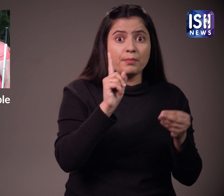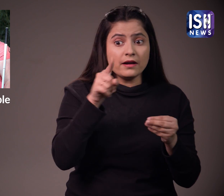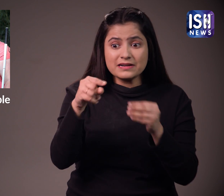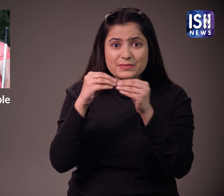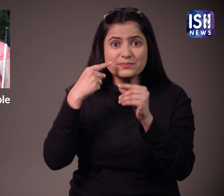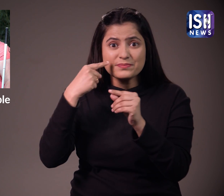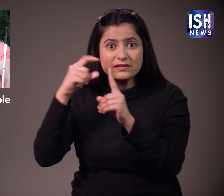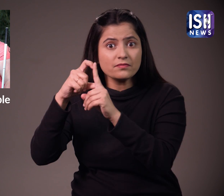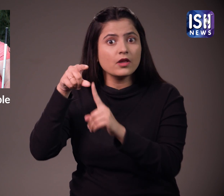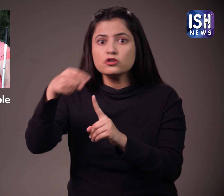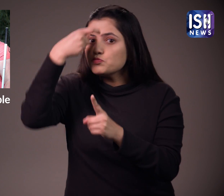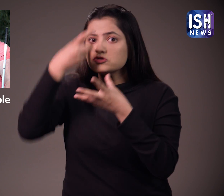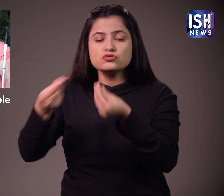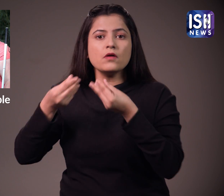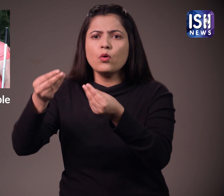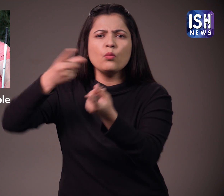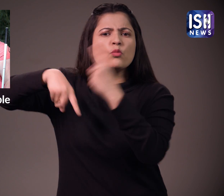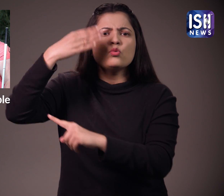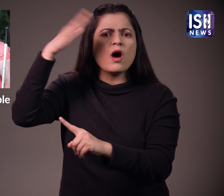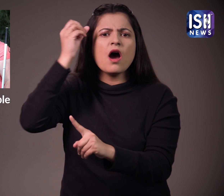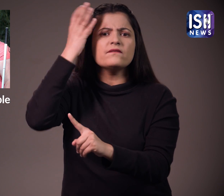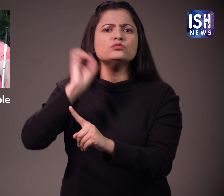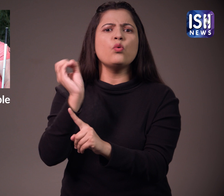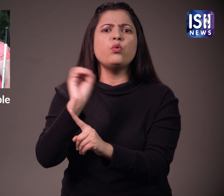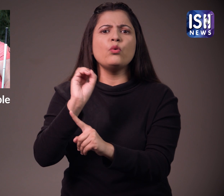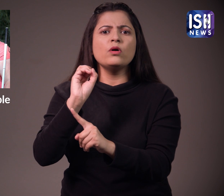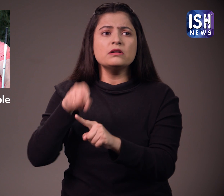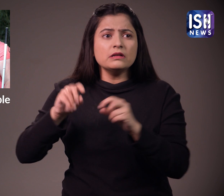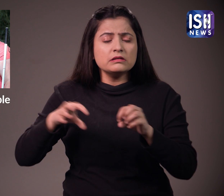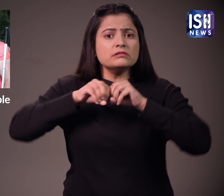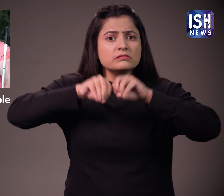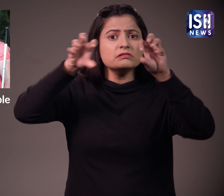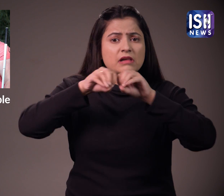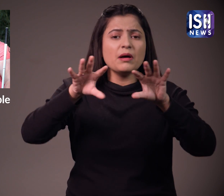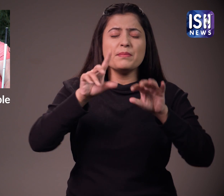But there is no medication for BIID as there is very less awareness.